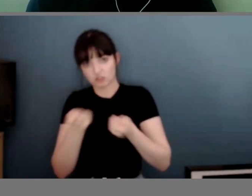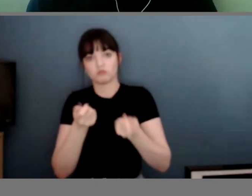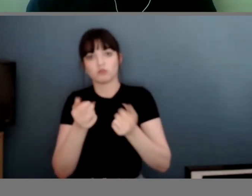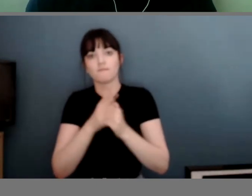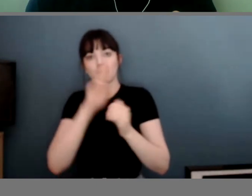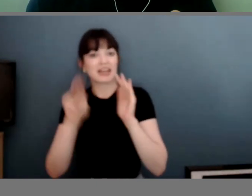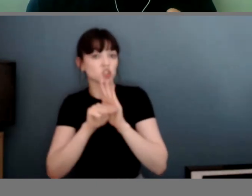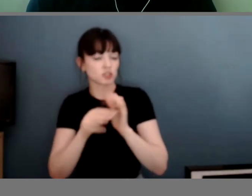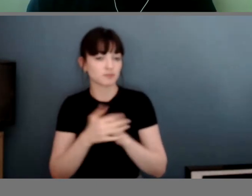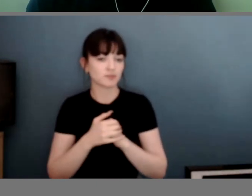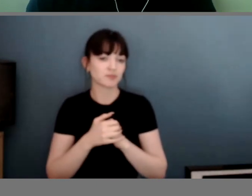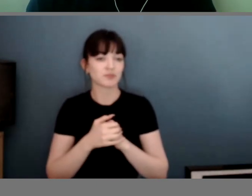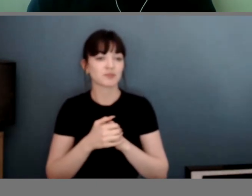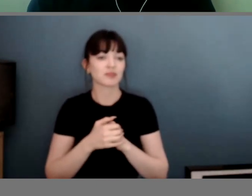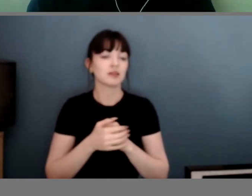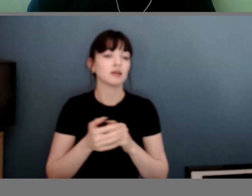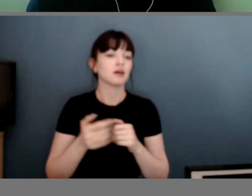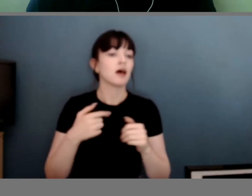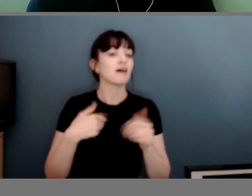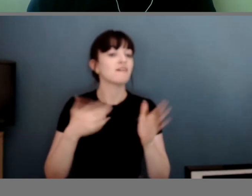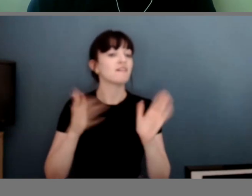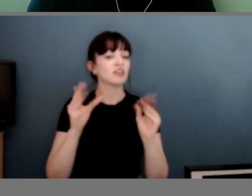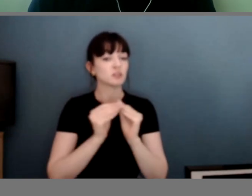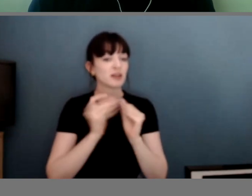Mentioned already there is a code of practice available on this,